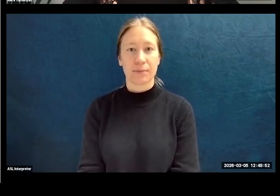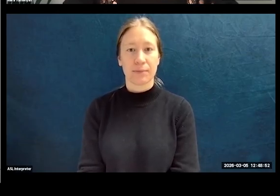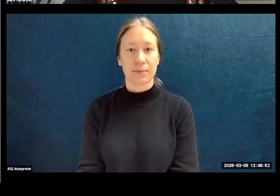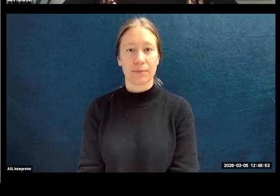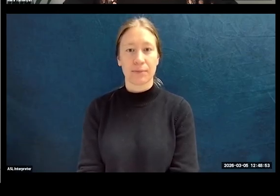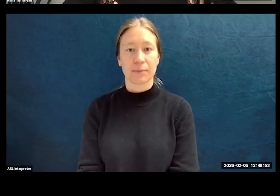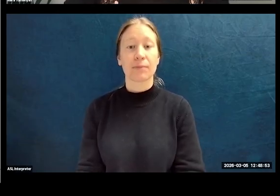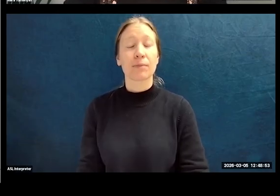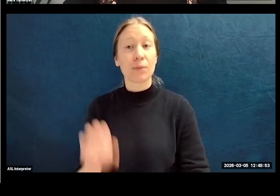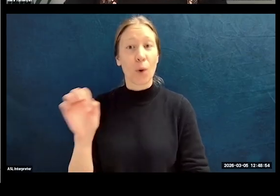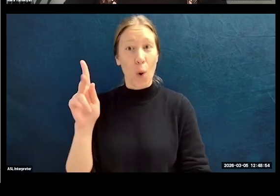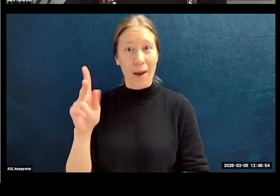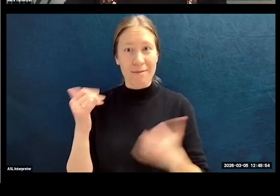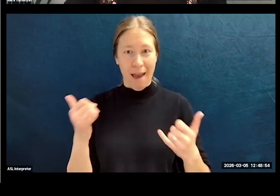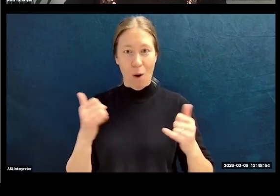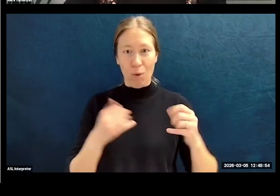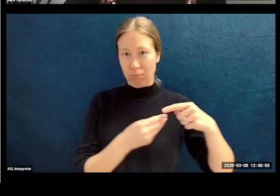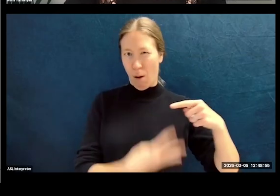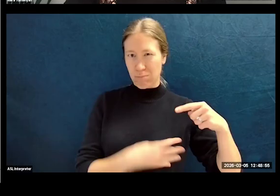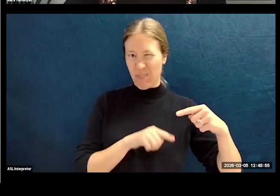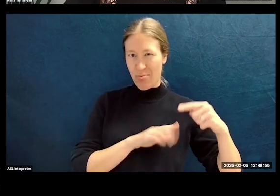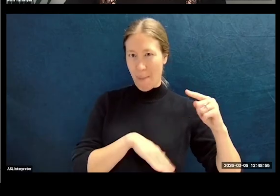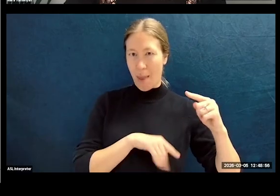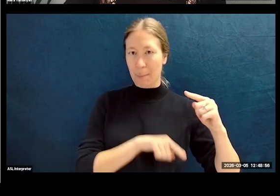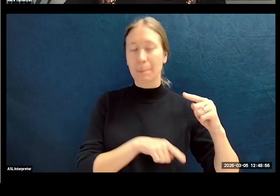Okay, so from dropdown, I'm gonna select Save as PDF,